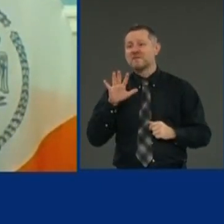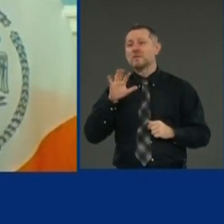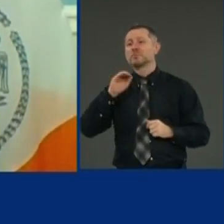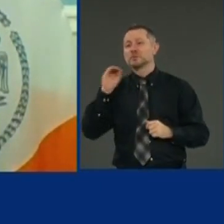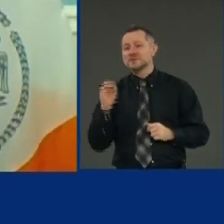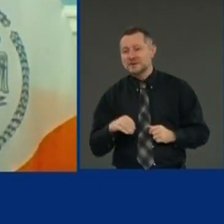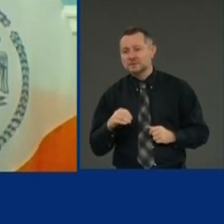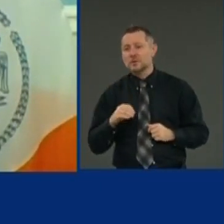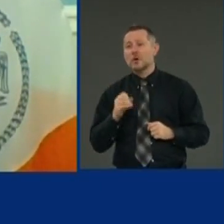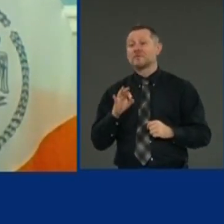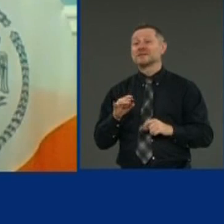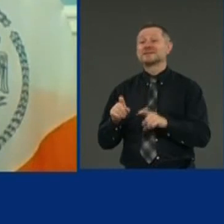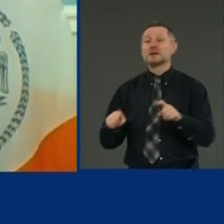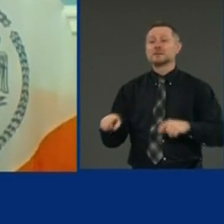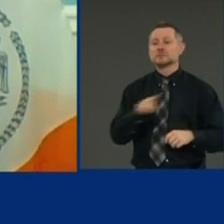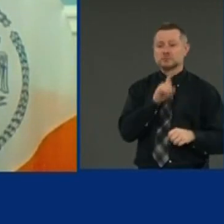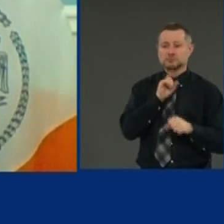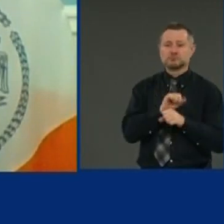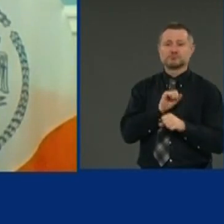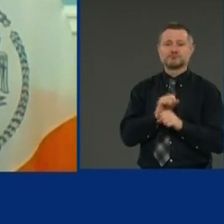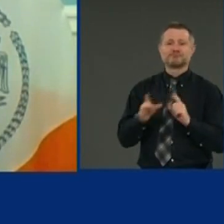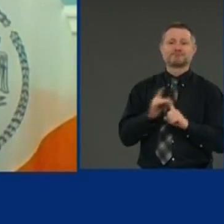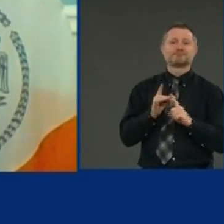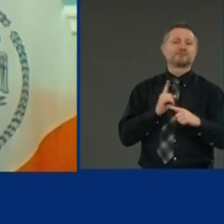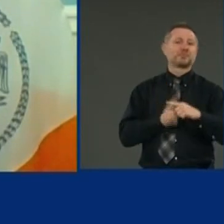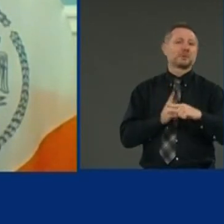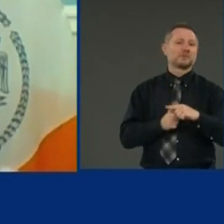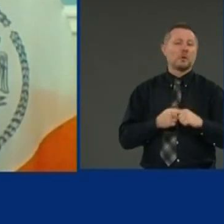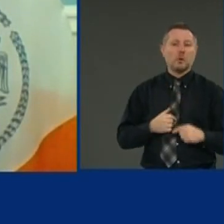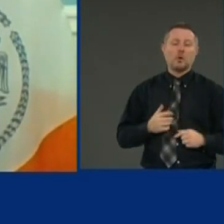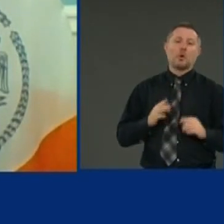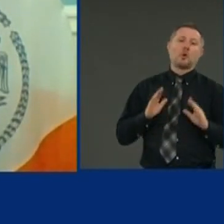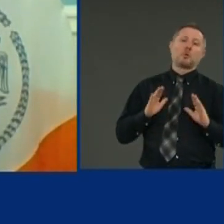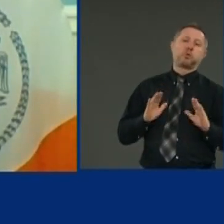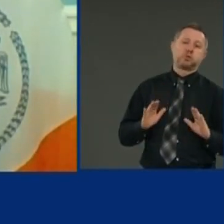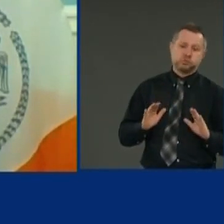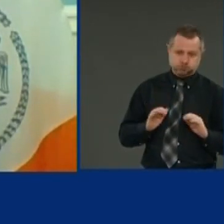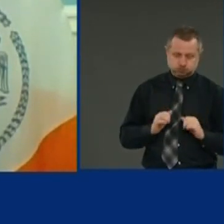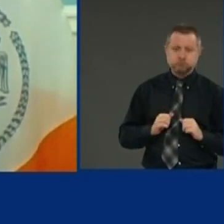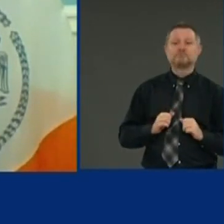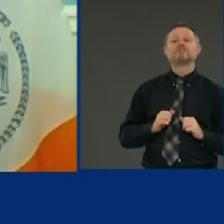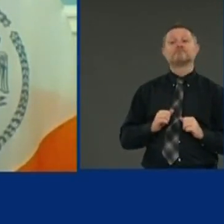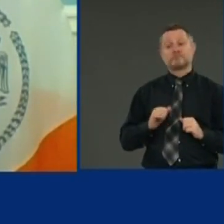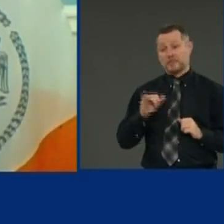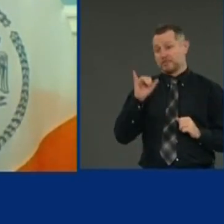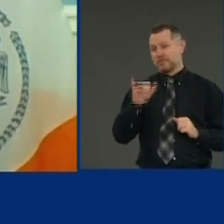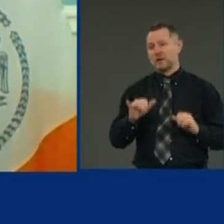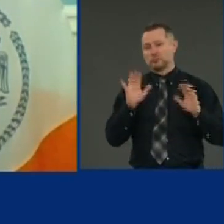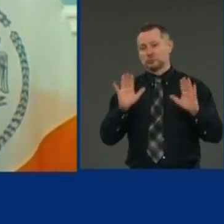EXPONENTIAL GROWTH. TODAY'S NUMBER WILL BRING A SMILE TO YOUR FACE. ONLY 5 PERCENT OF THOSE TESTED